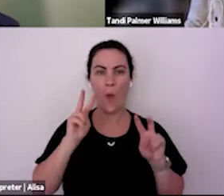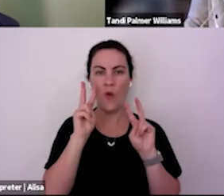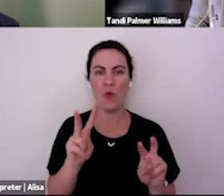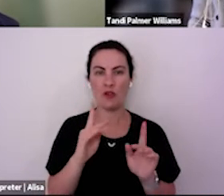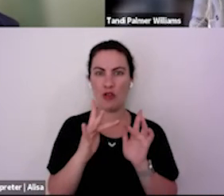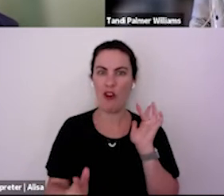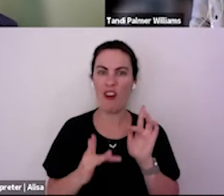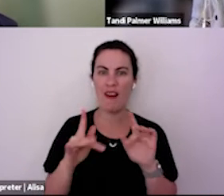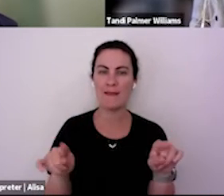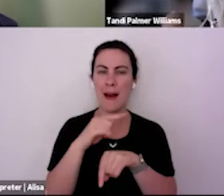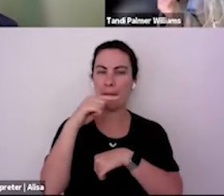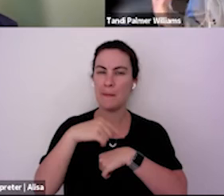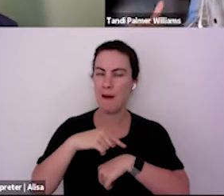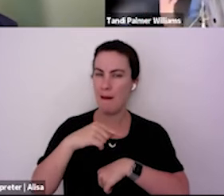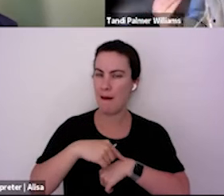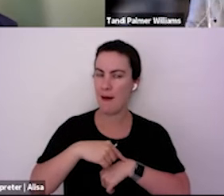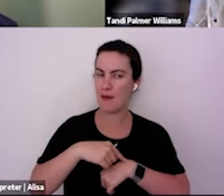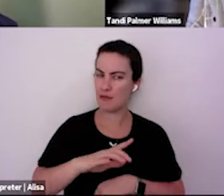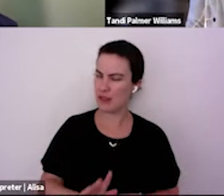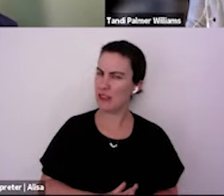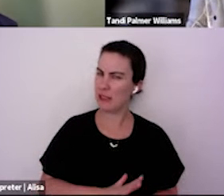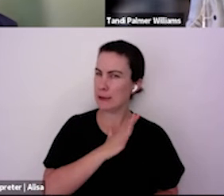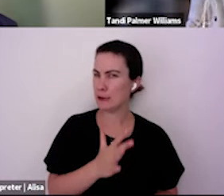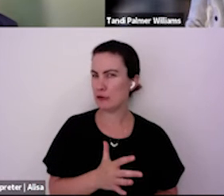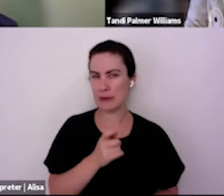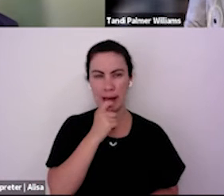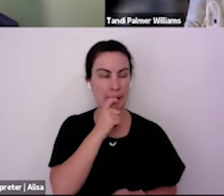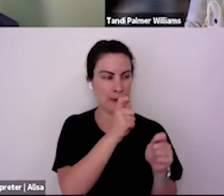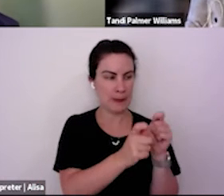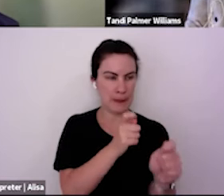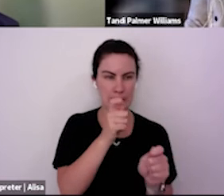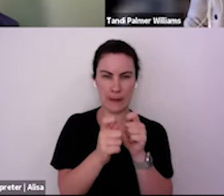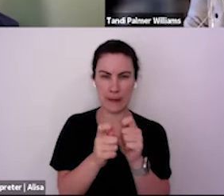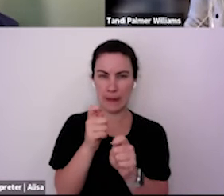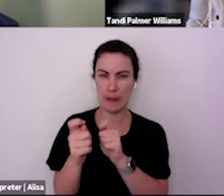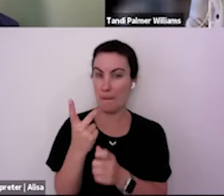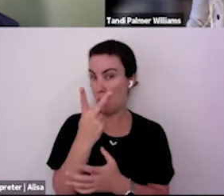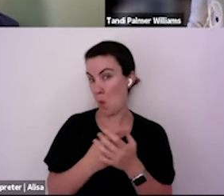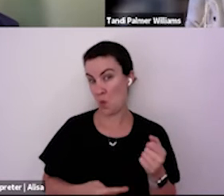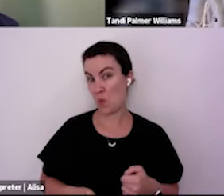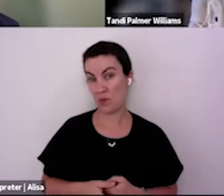I think it is interesting to experiment with both.